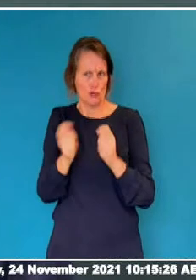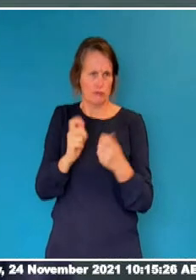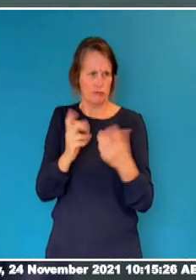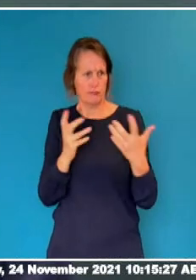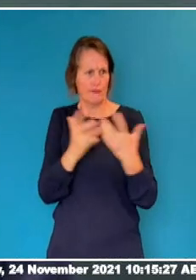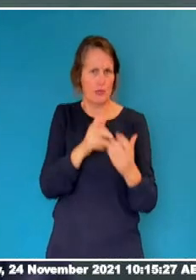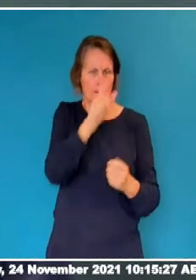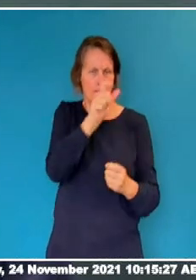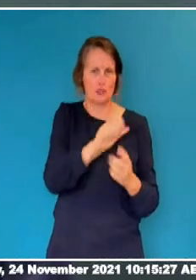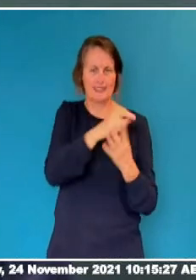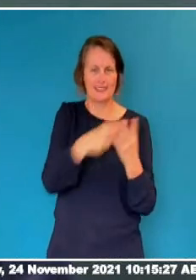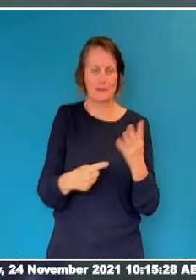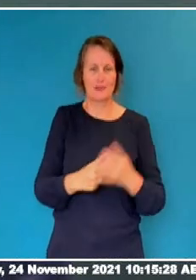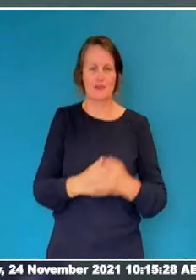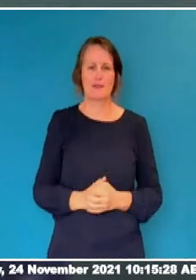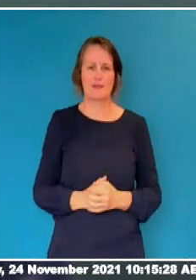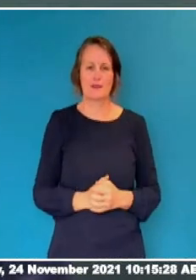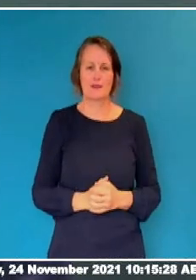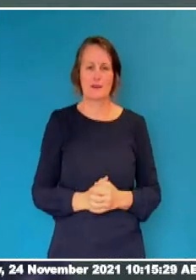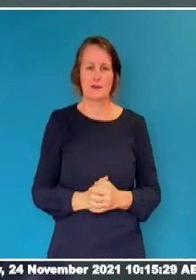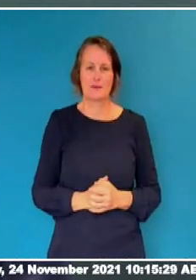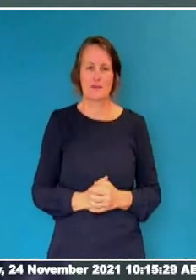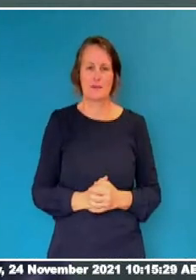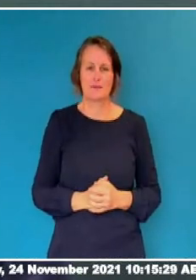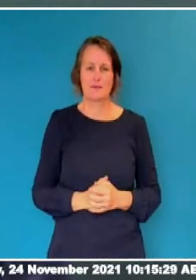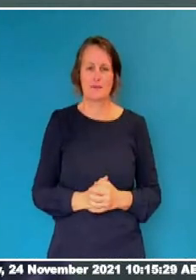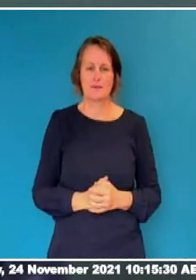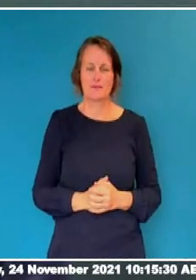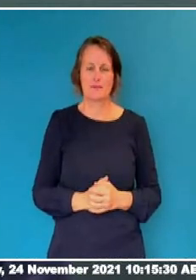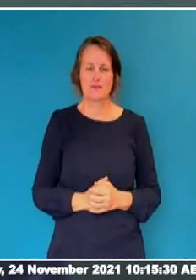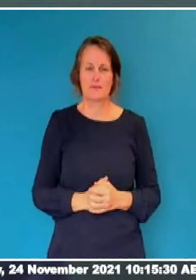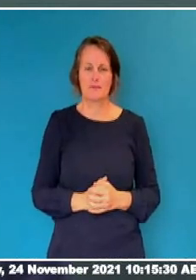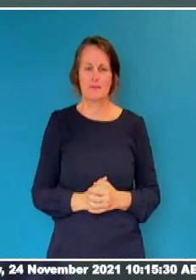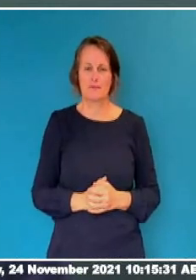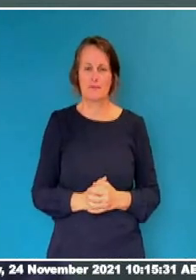As I say, we've got a lot of longevity planning that provides for that.